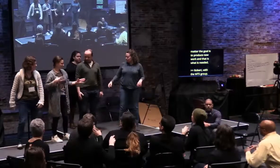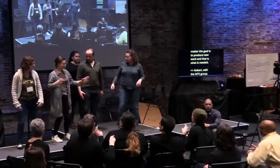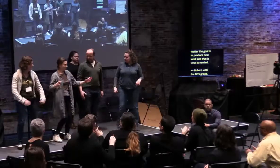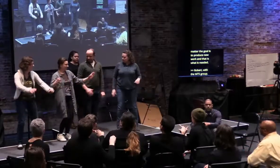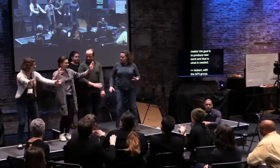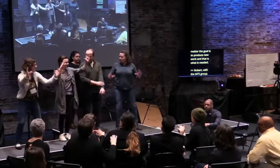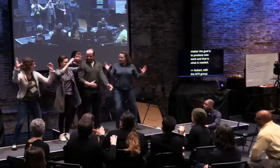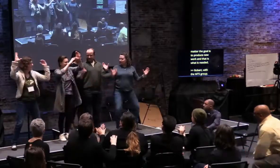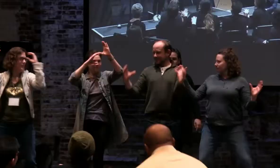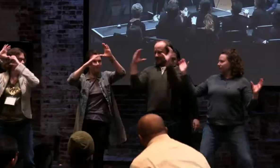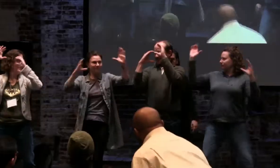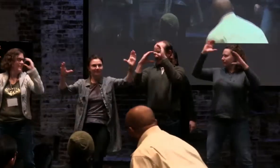Okay, let's go ahead.